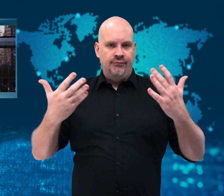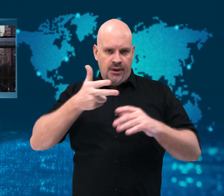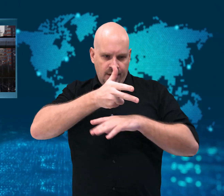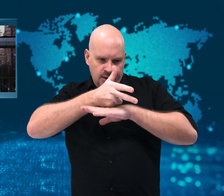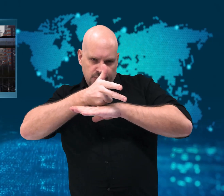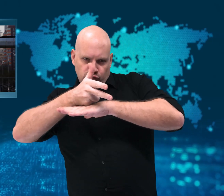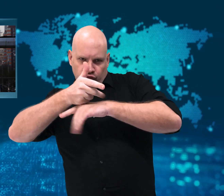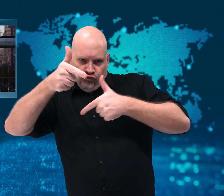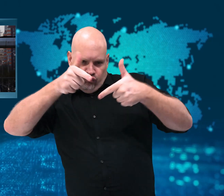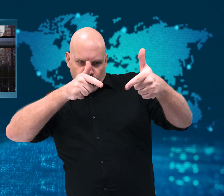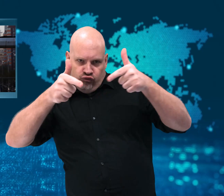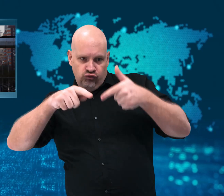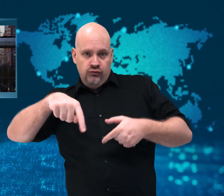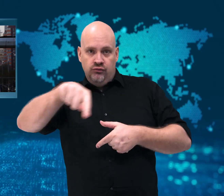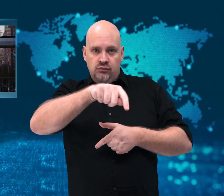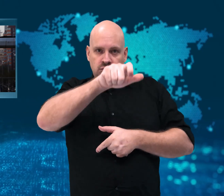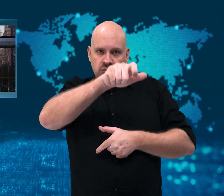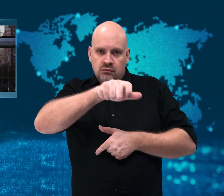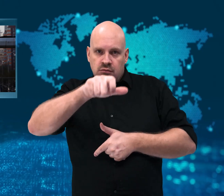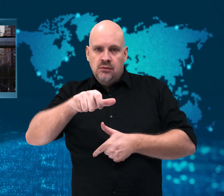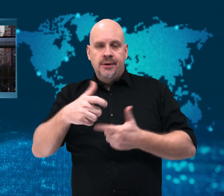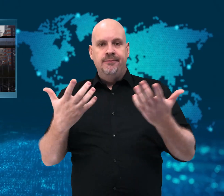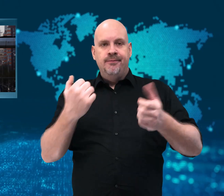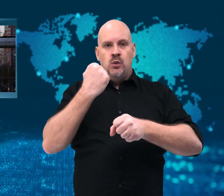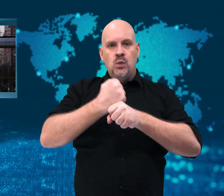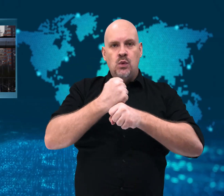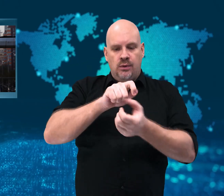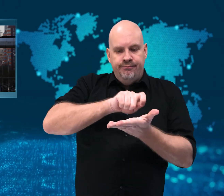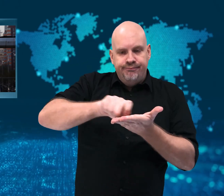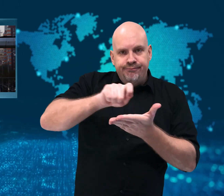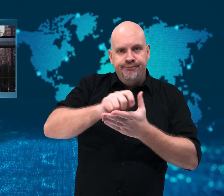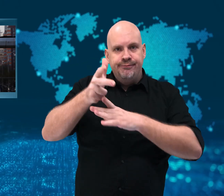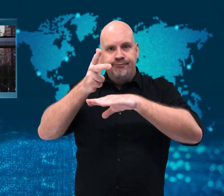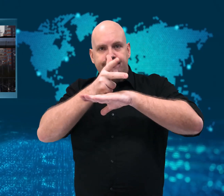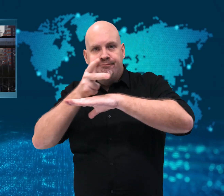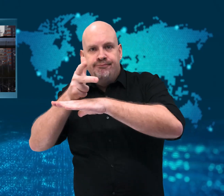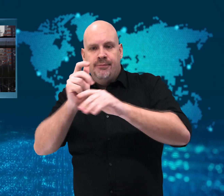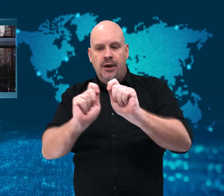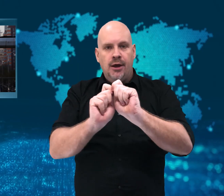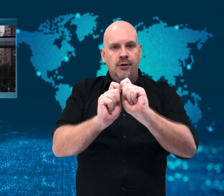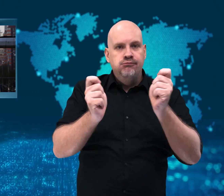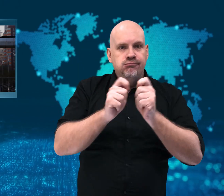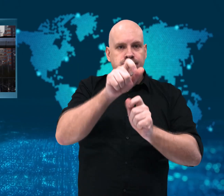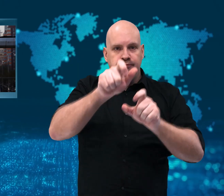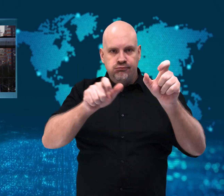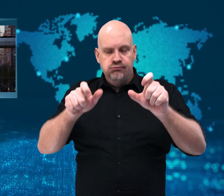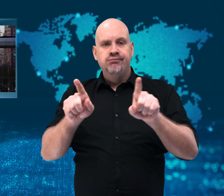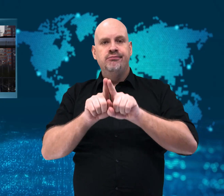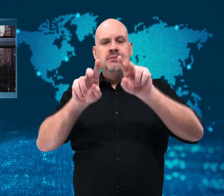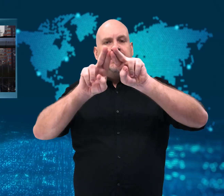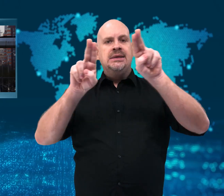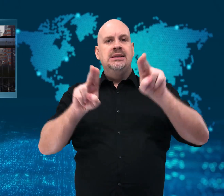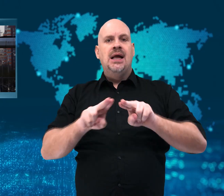has begun surveillance of journalists and international